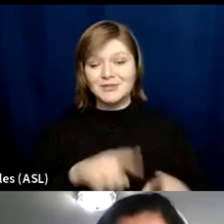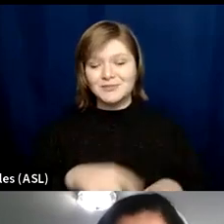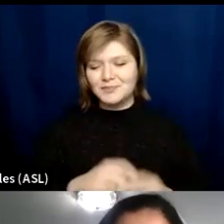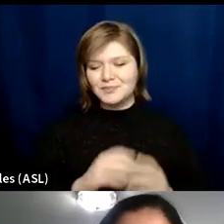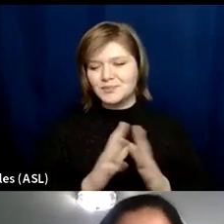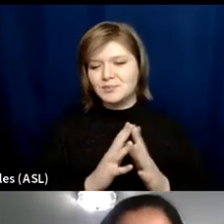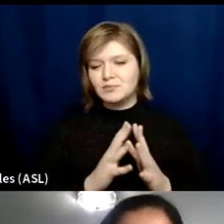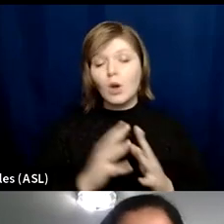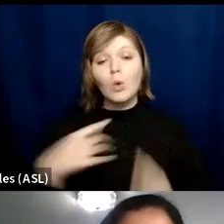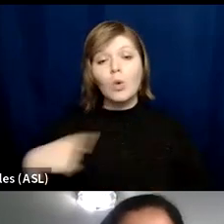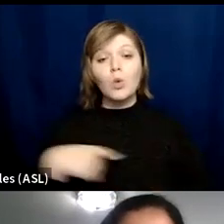Cross sector teams.